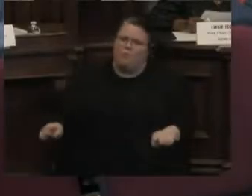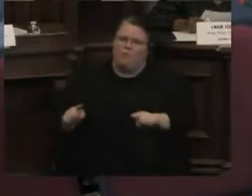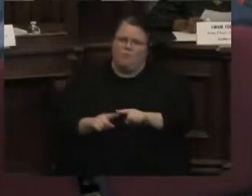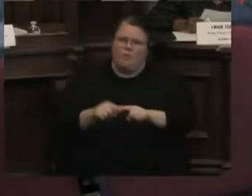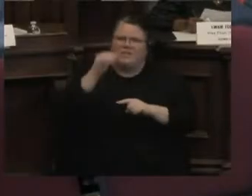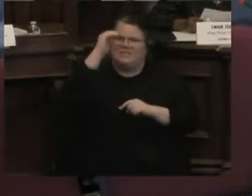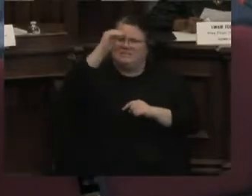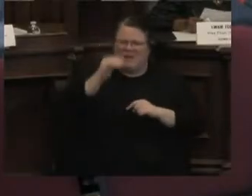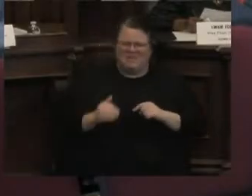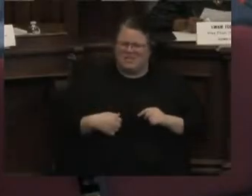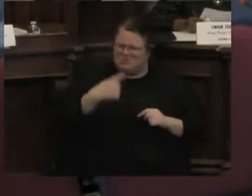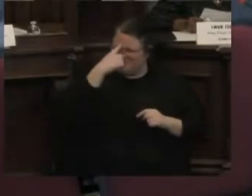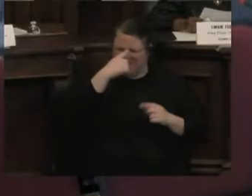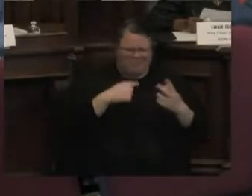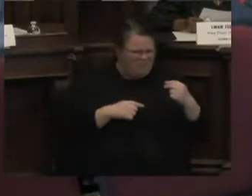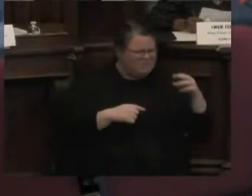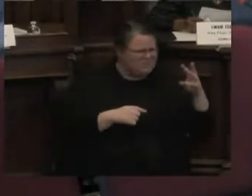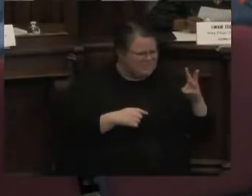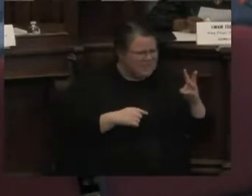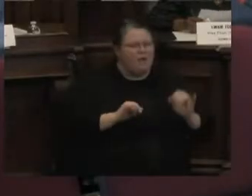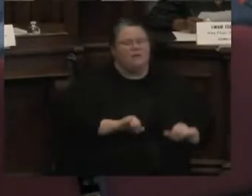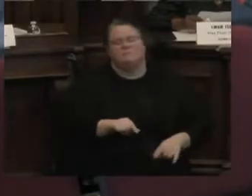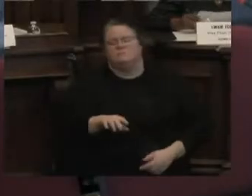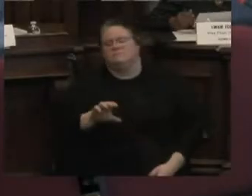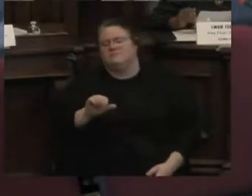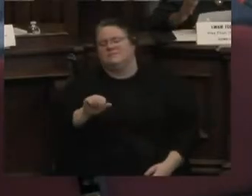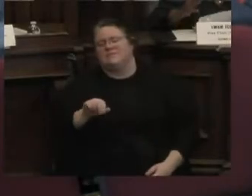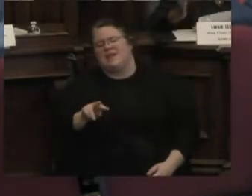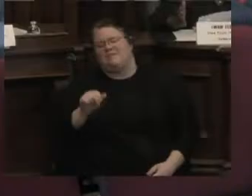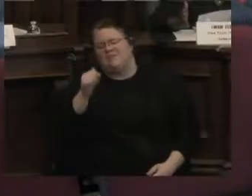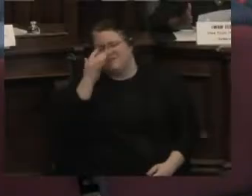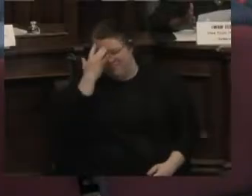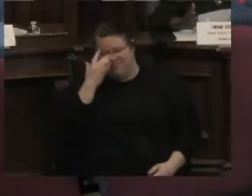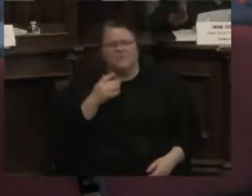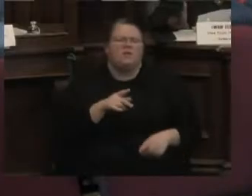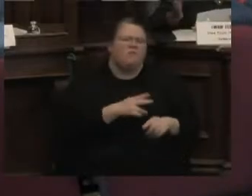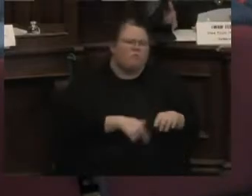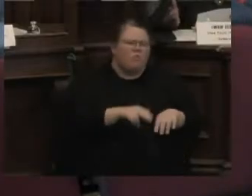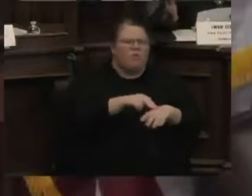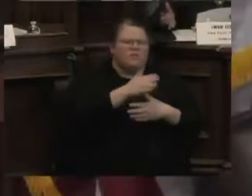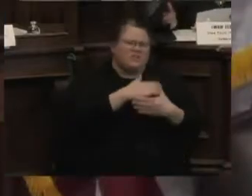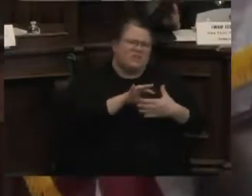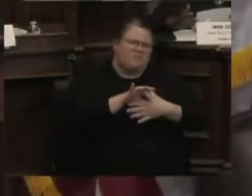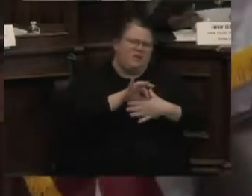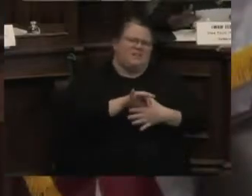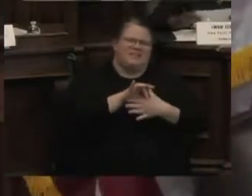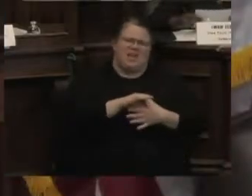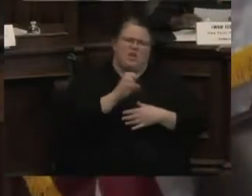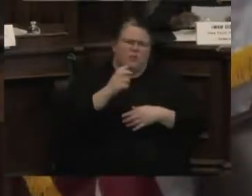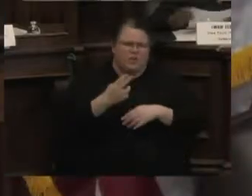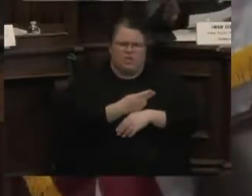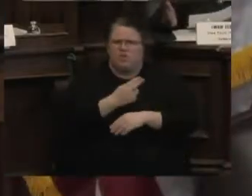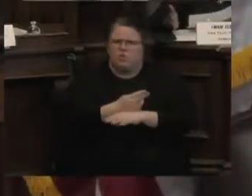Canva. And so there's a lot more space in between. That's why I was like, no, it's only